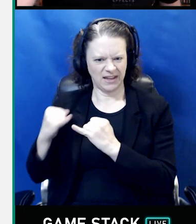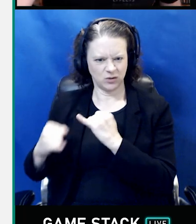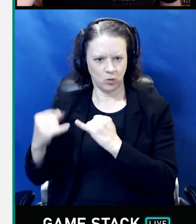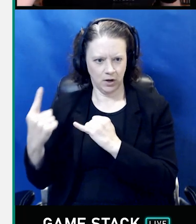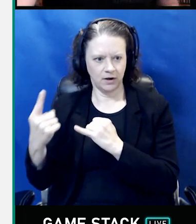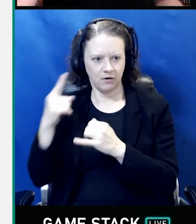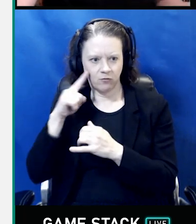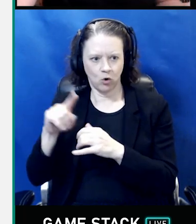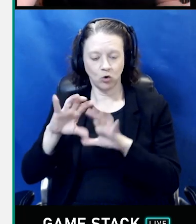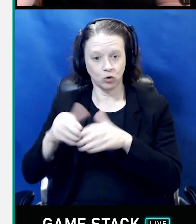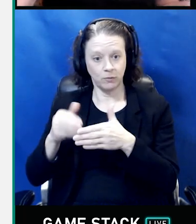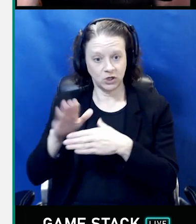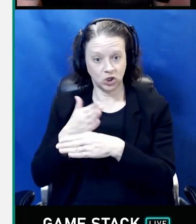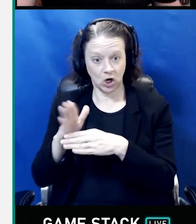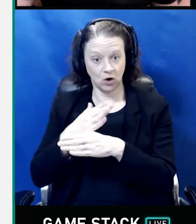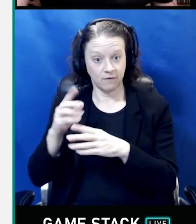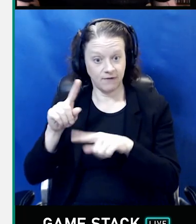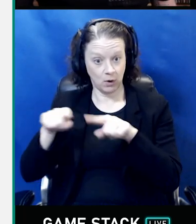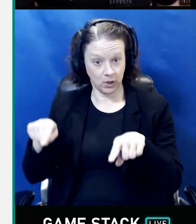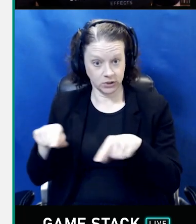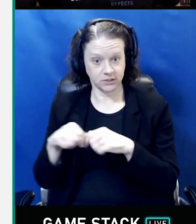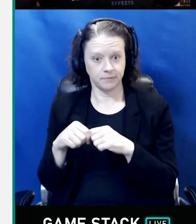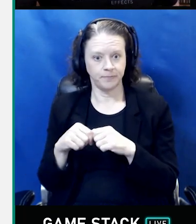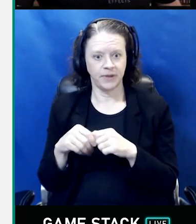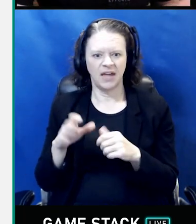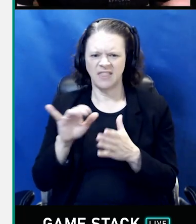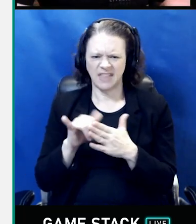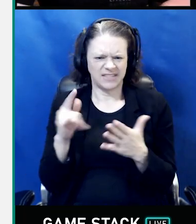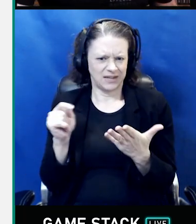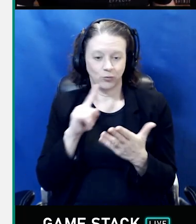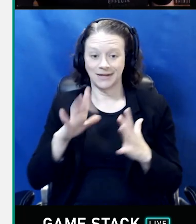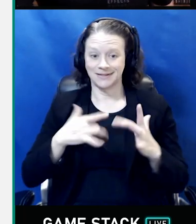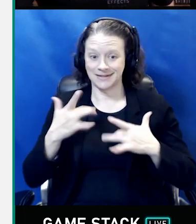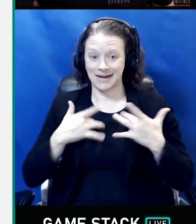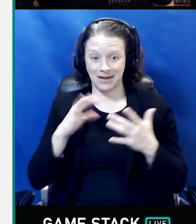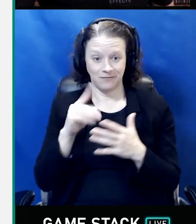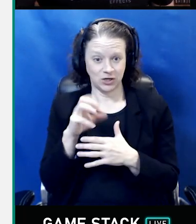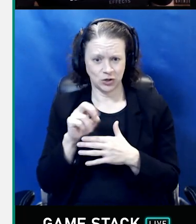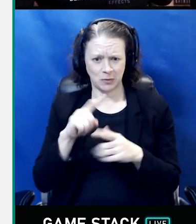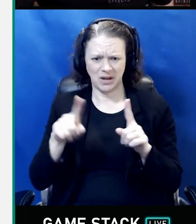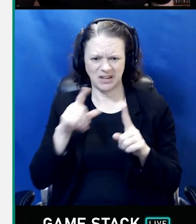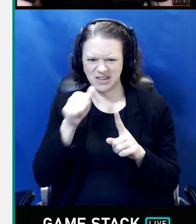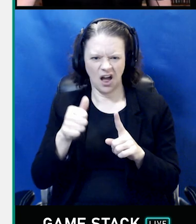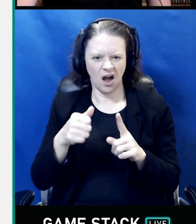So this is a really exciting feature, but it really doesn't take very long to explain.